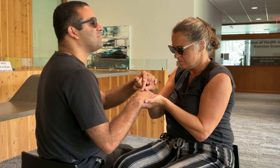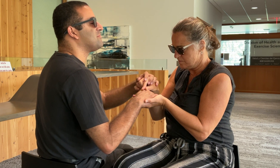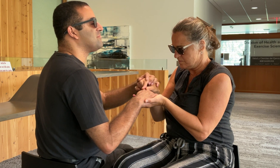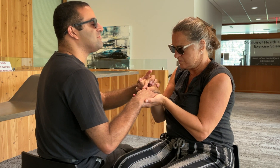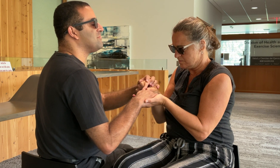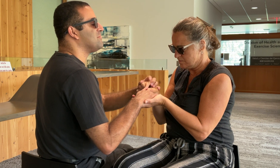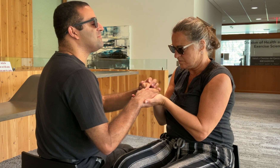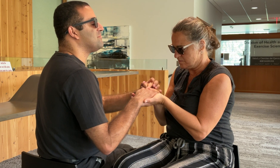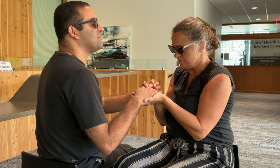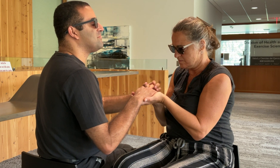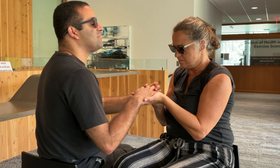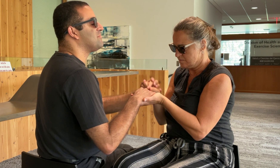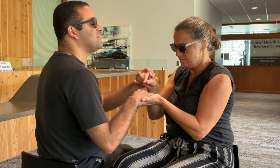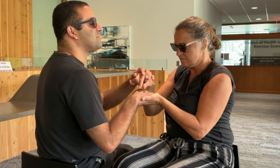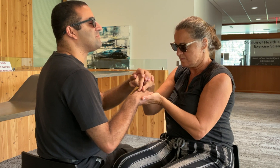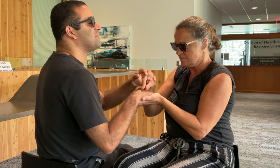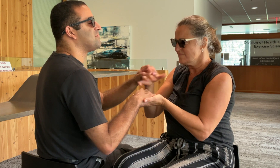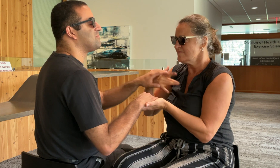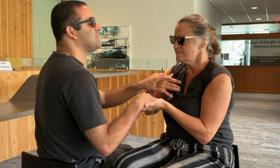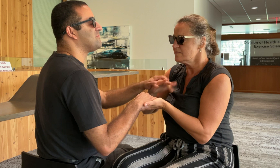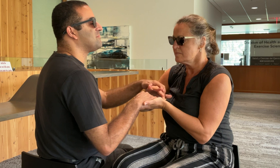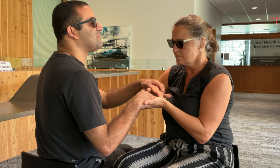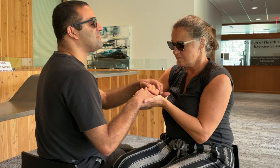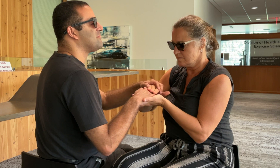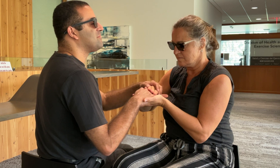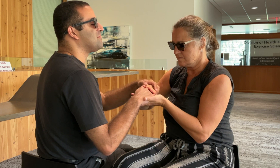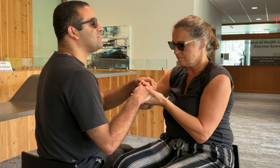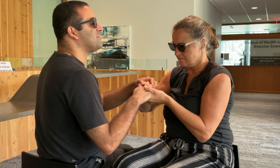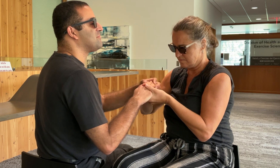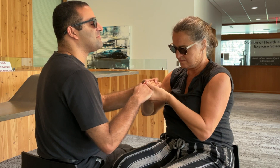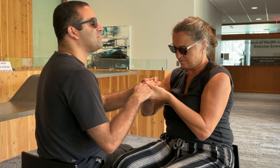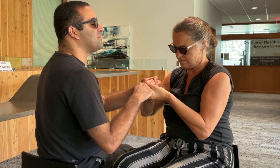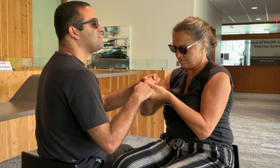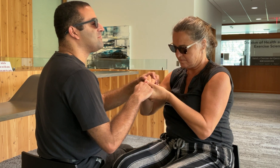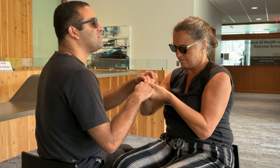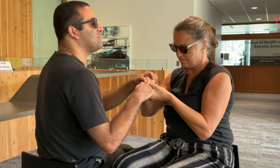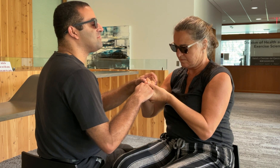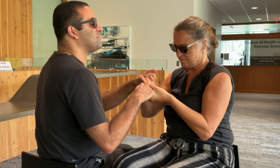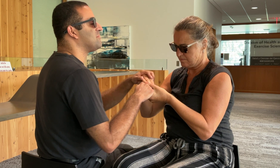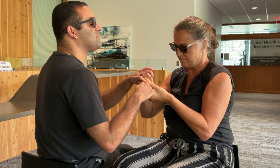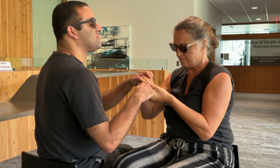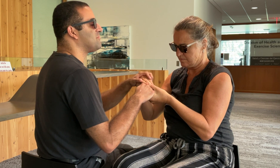which creates ridges and valleys in the scalloped edge. Then the texture of the surface is described